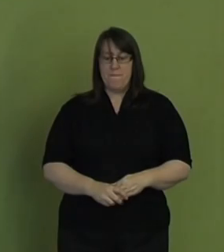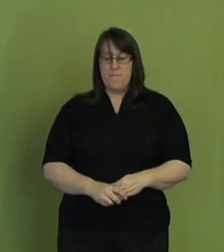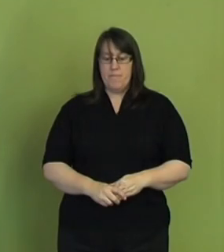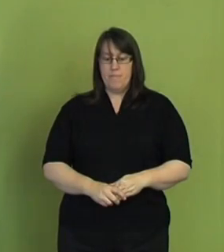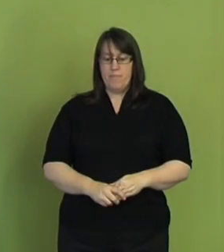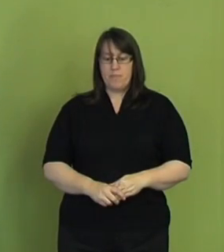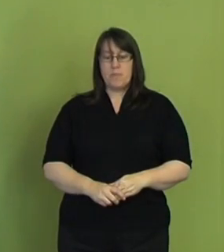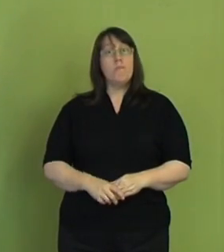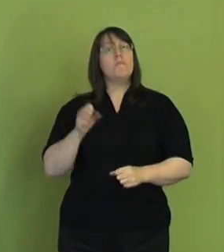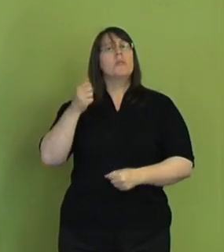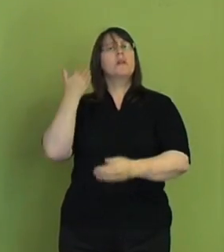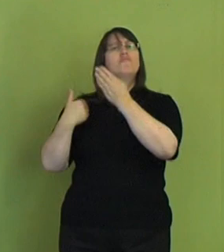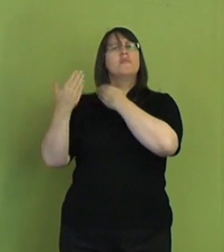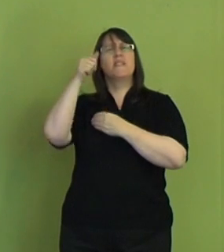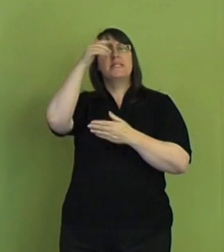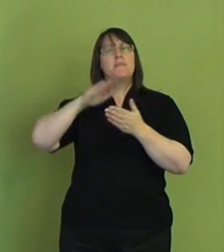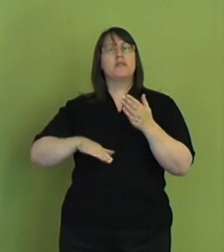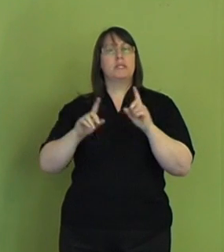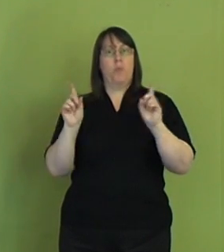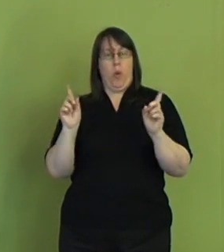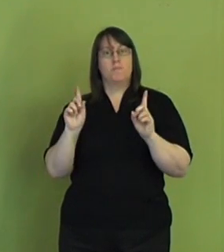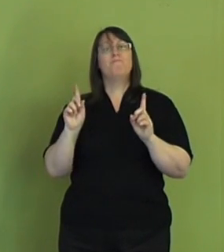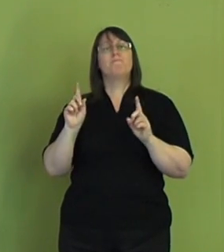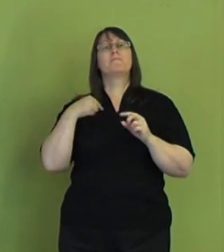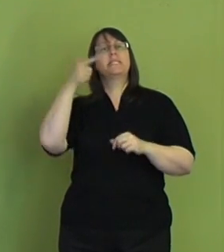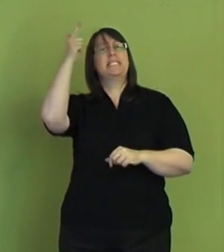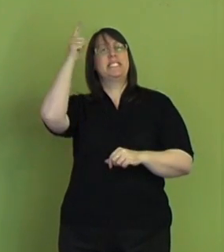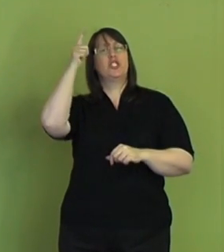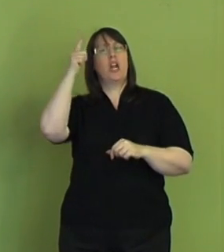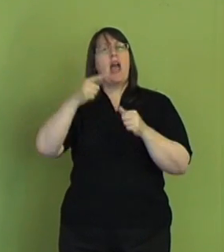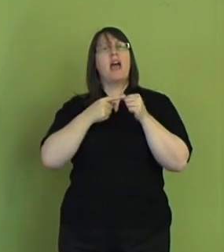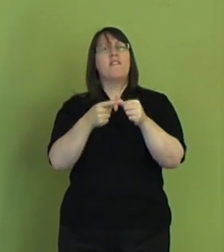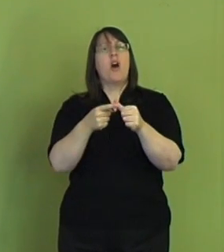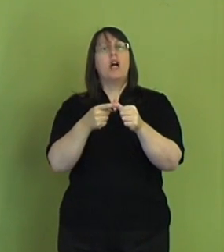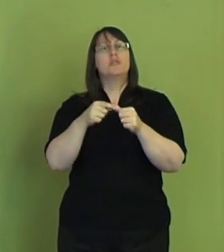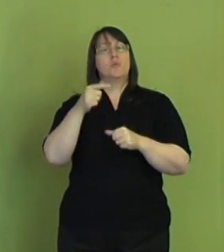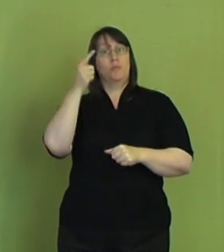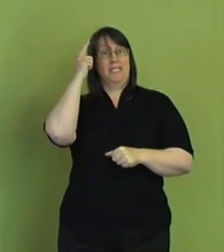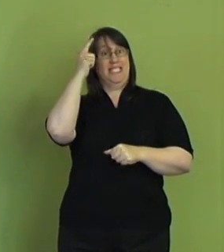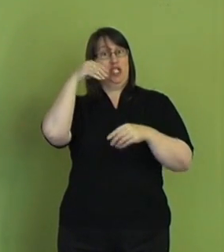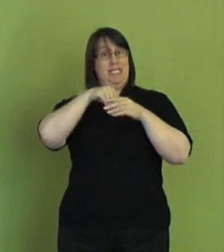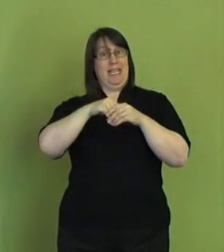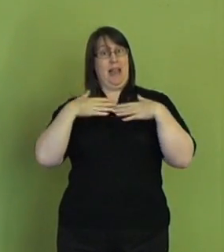My previous experience has been as a teacher and advisor to teachers in health education,